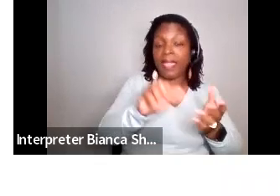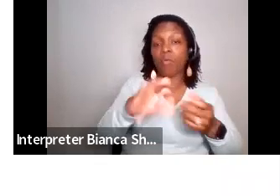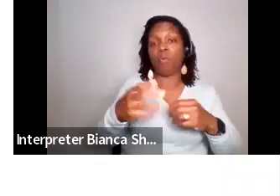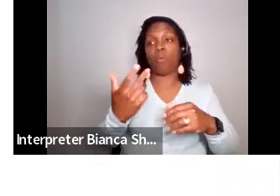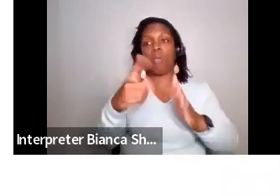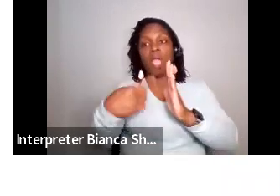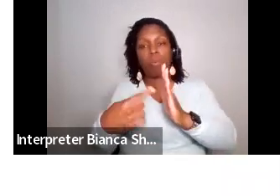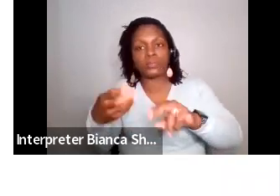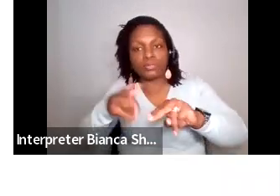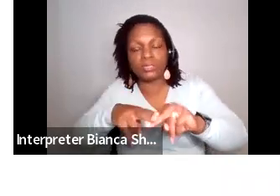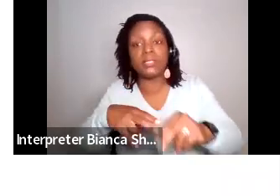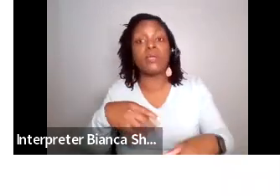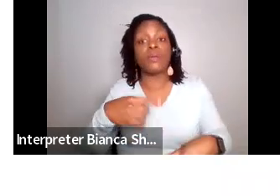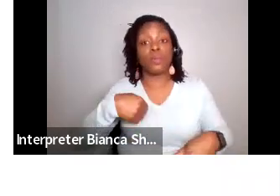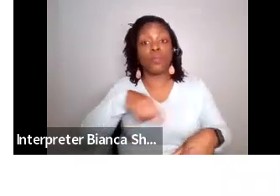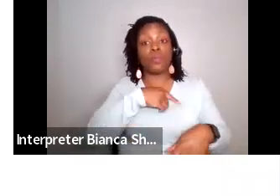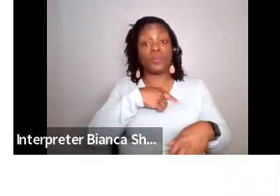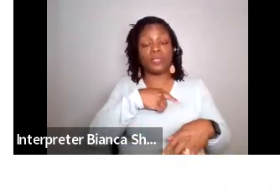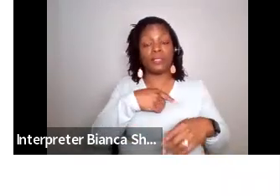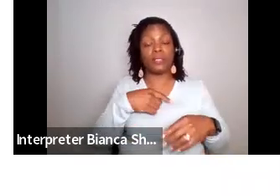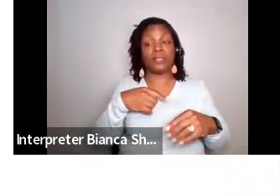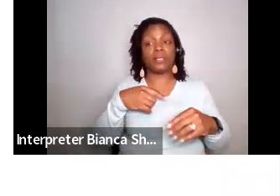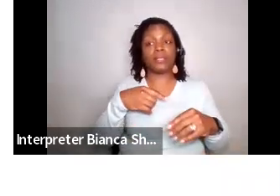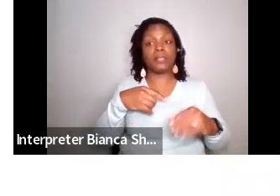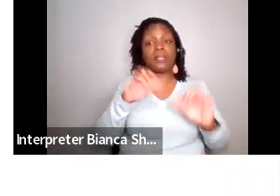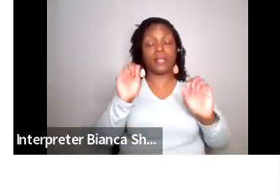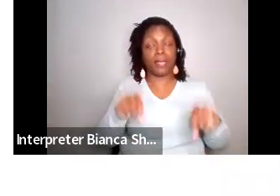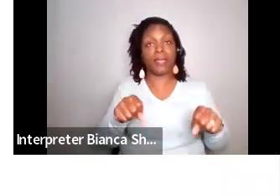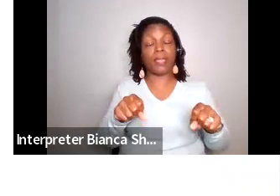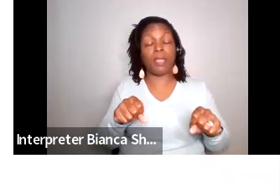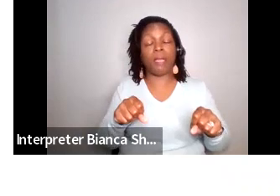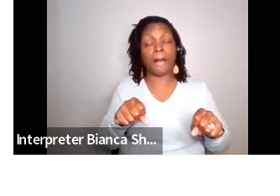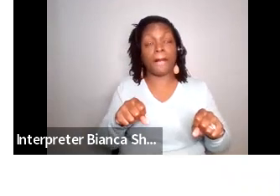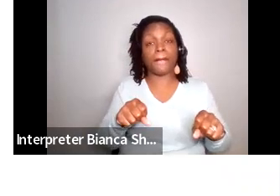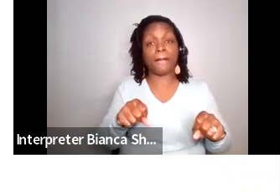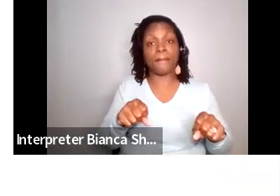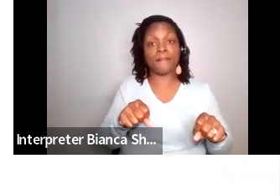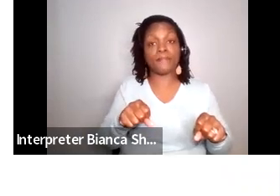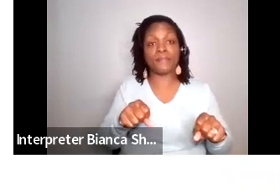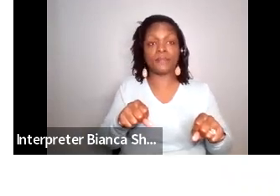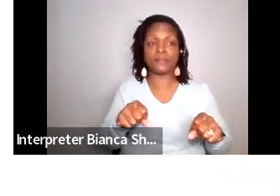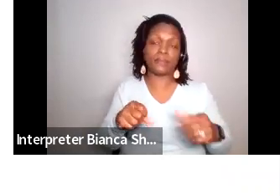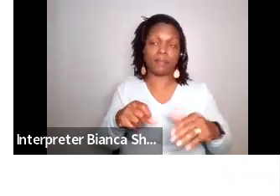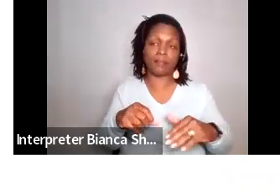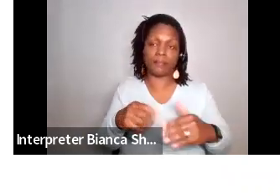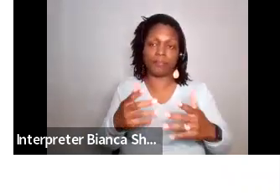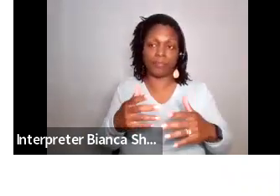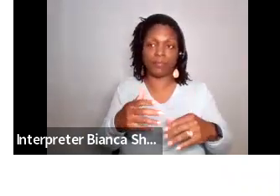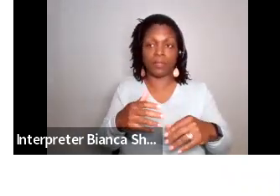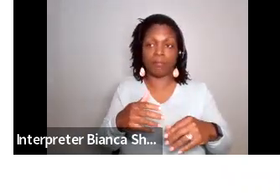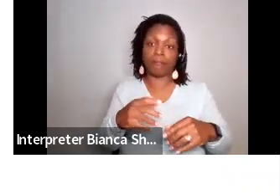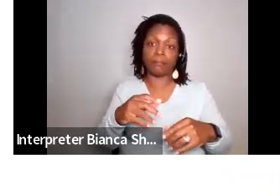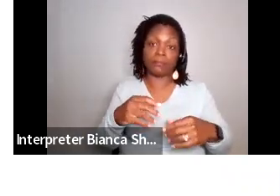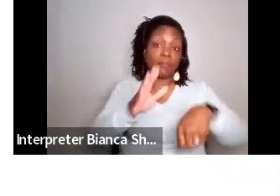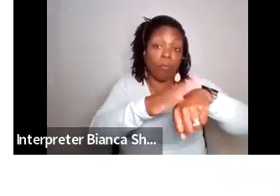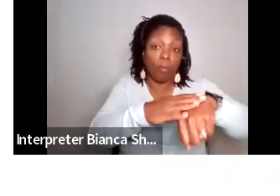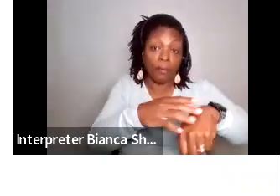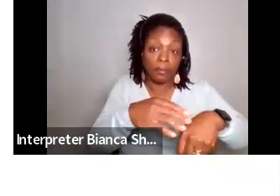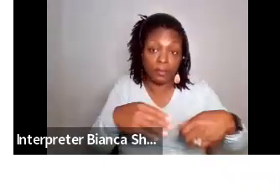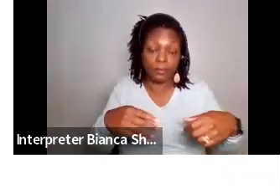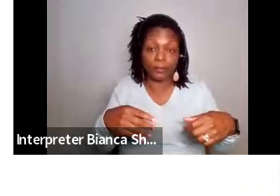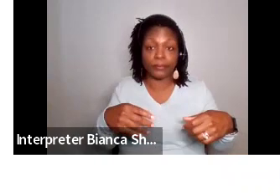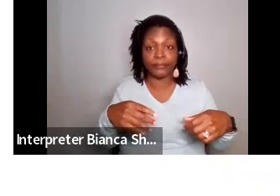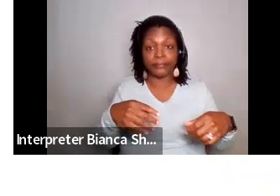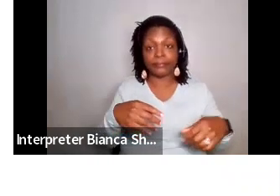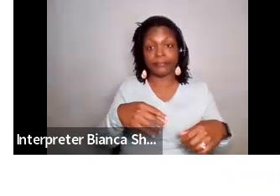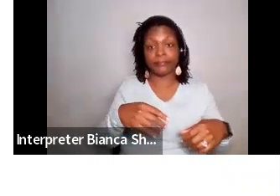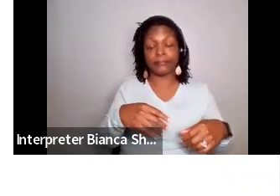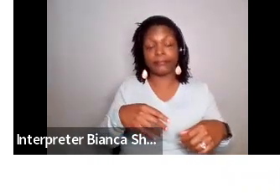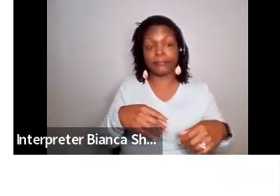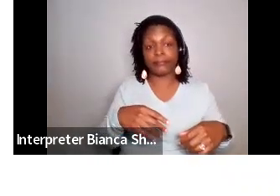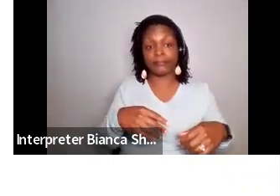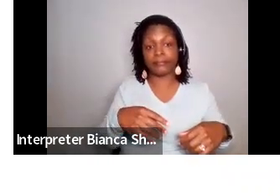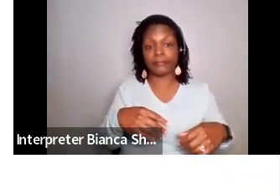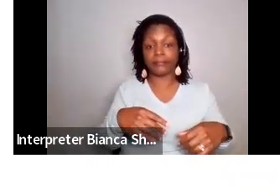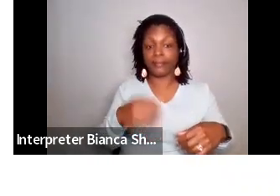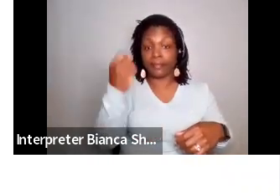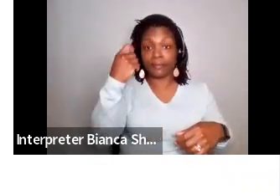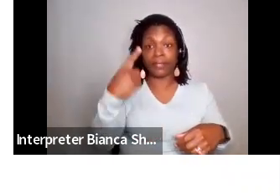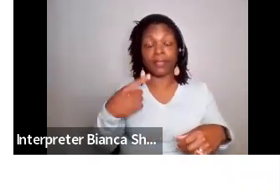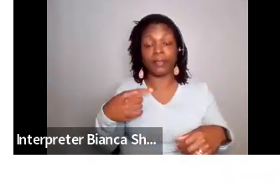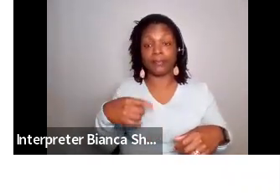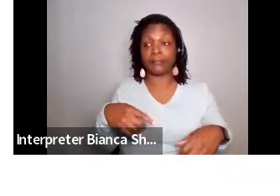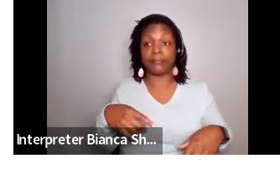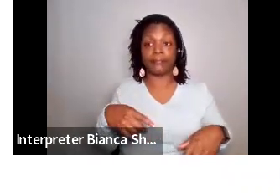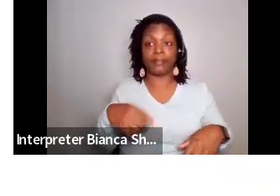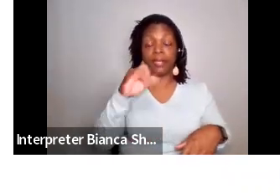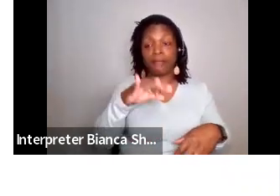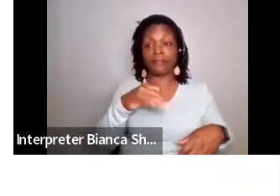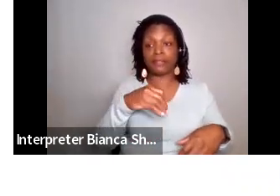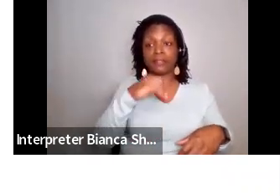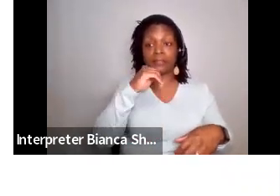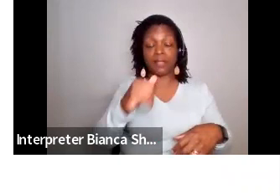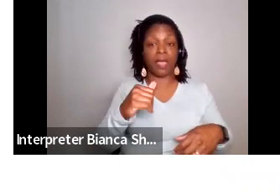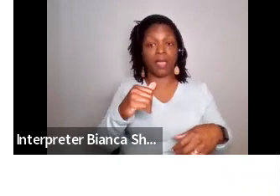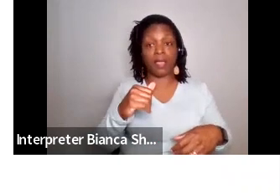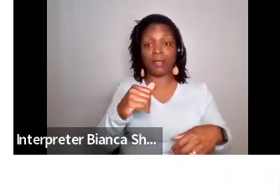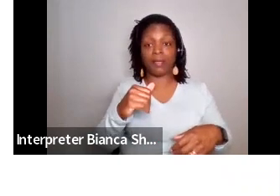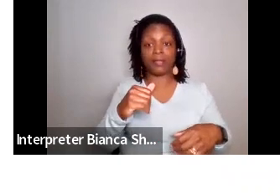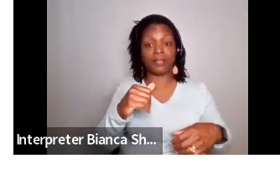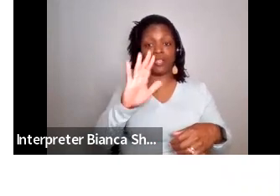In hours we were able to at least forewarn the individual we're we're assisting so that they they can be proactive and letting them know that. listen if this is not what you intending to